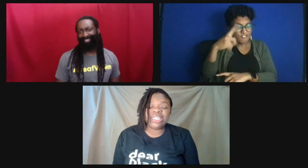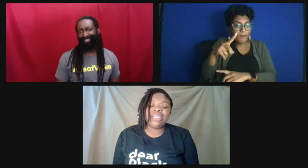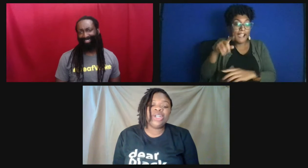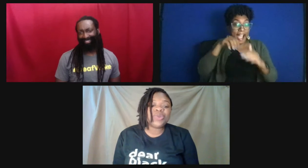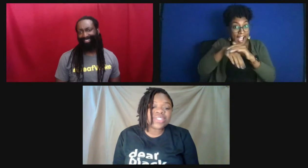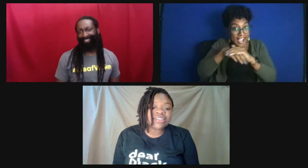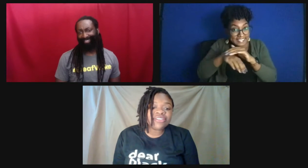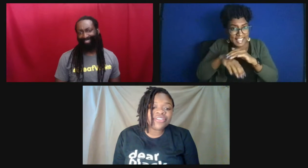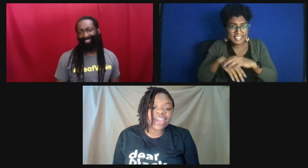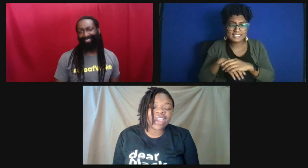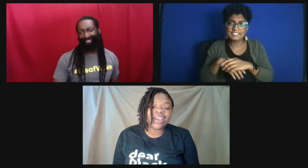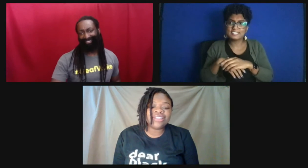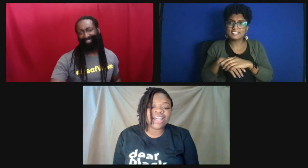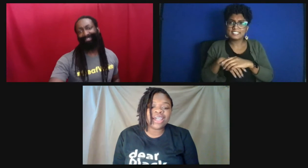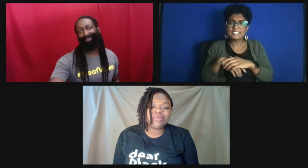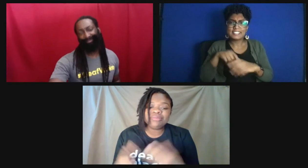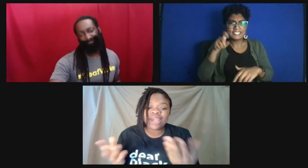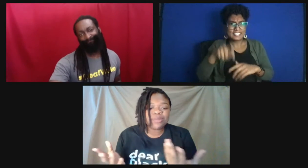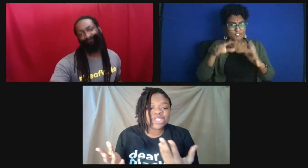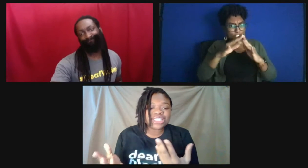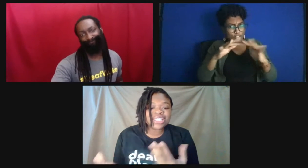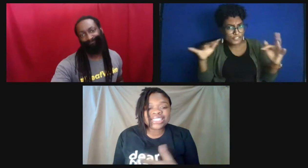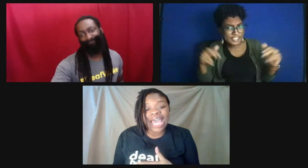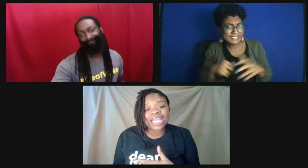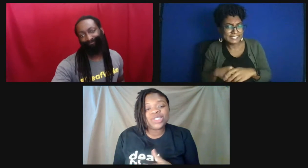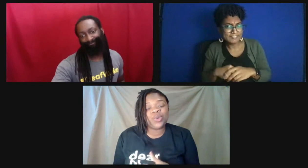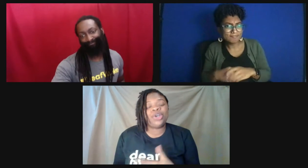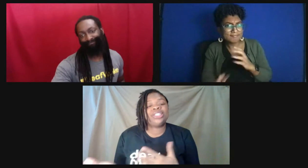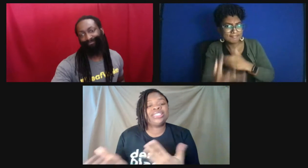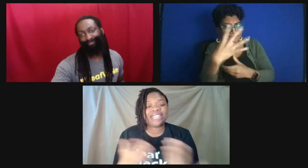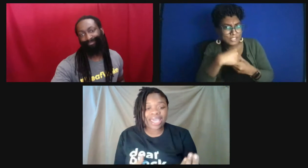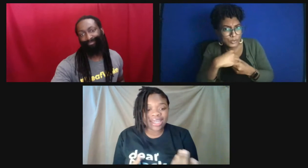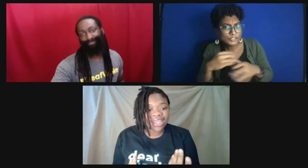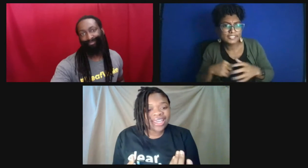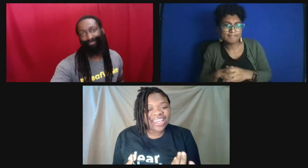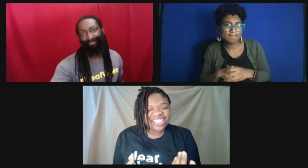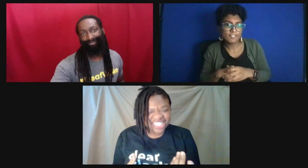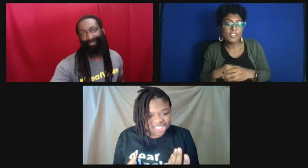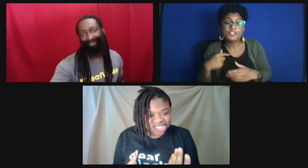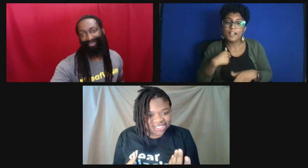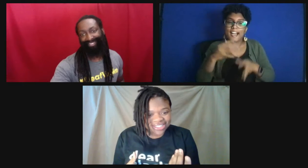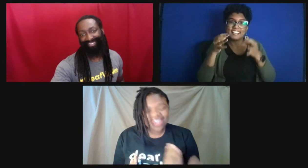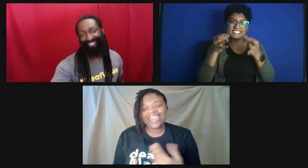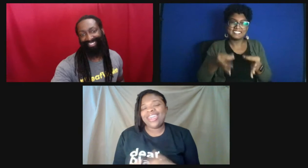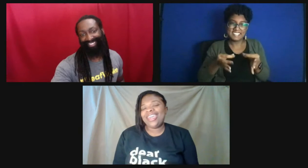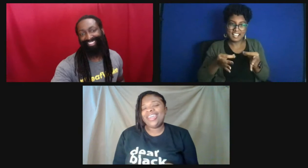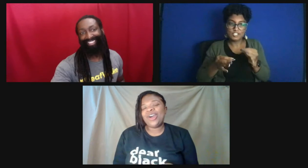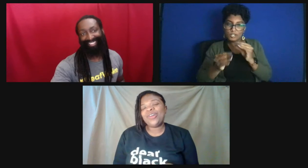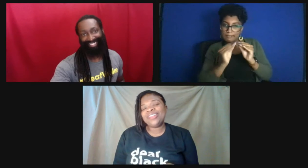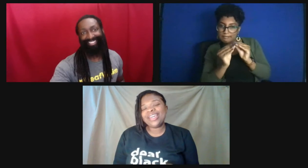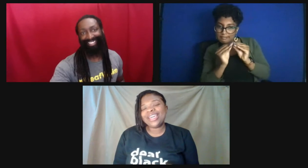and being inclusive and I'm just excited to work on the second edition and hopefully